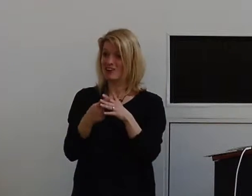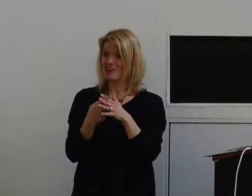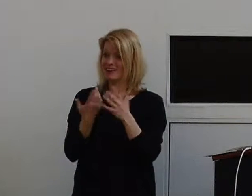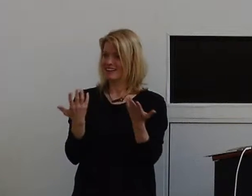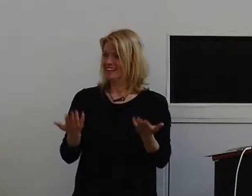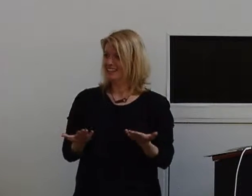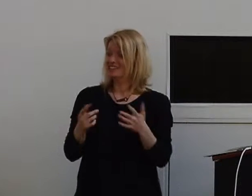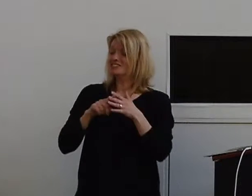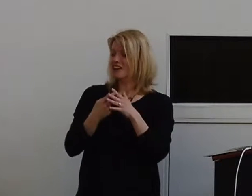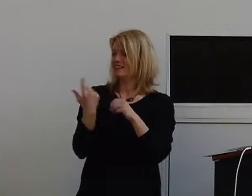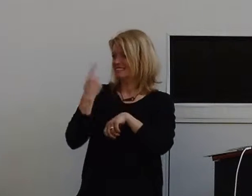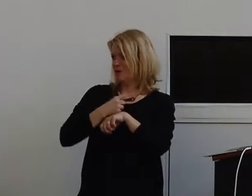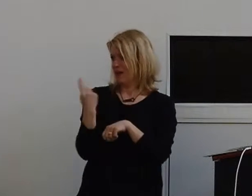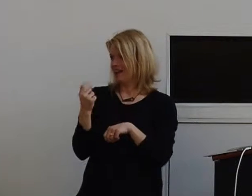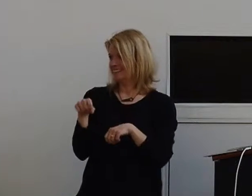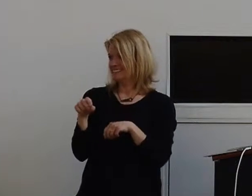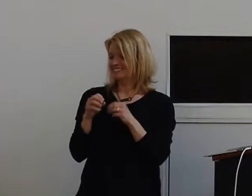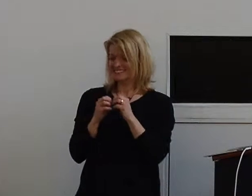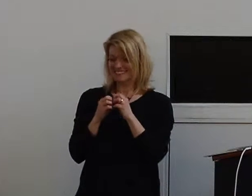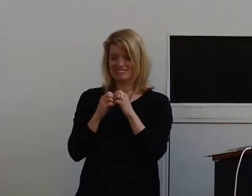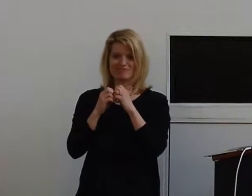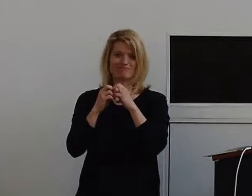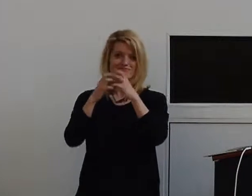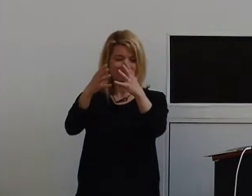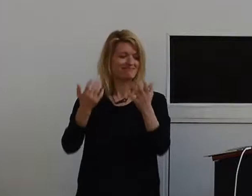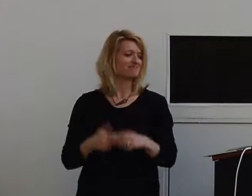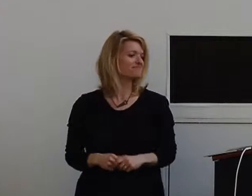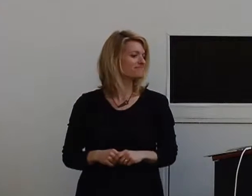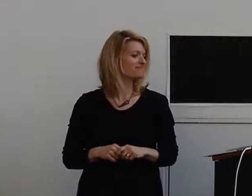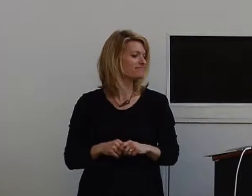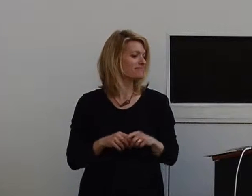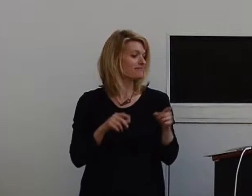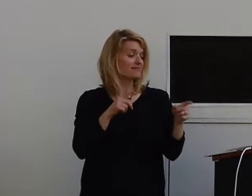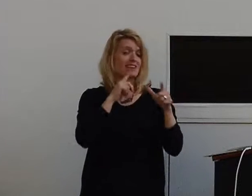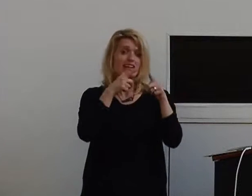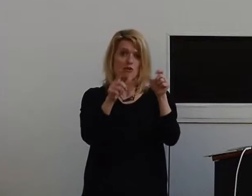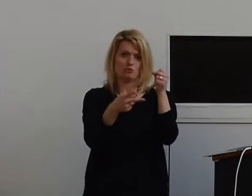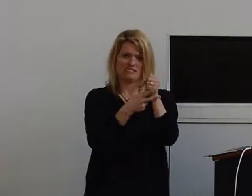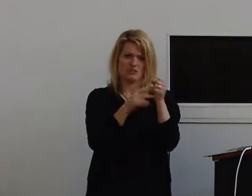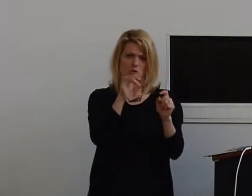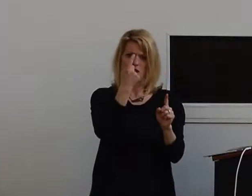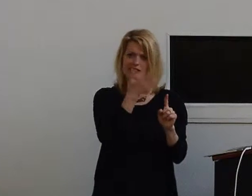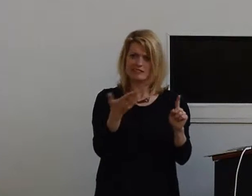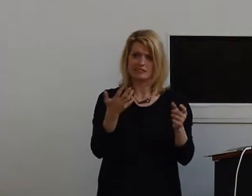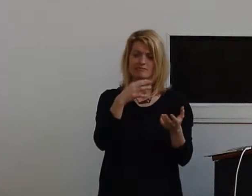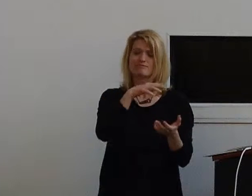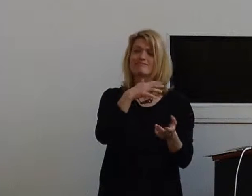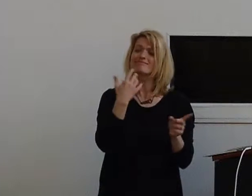We are starting here, and of course, we have to start at day one and keep that big end goal in sight.